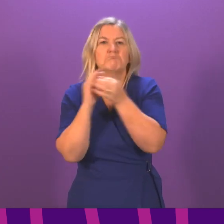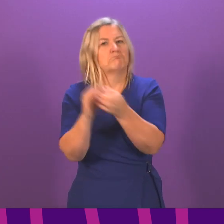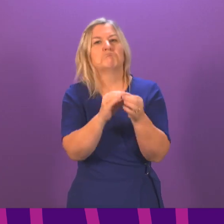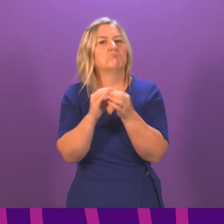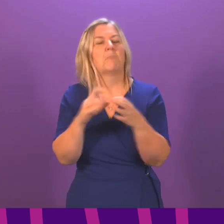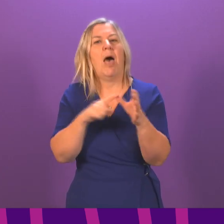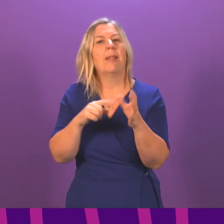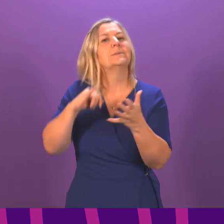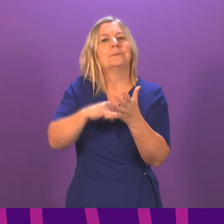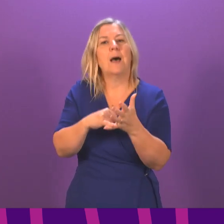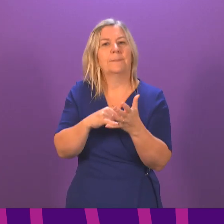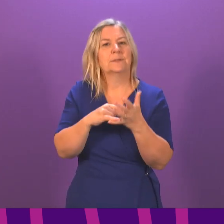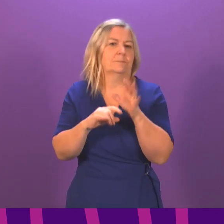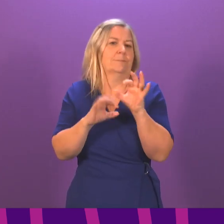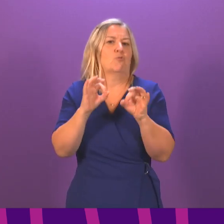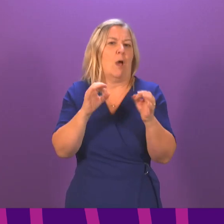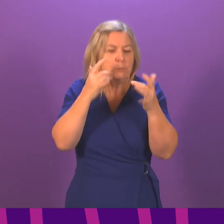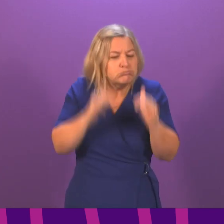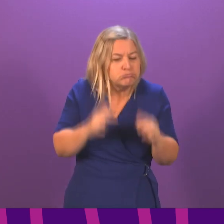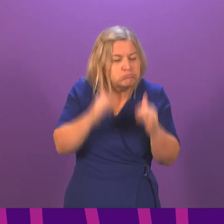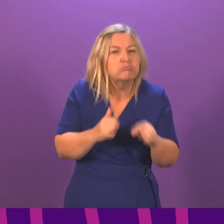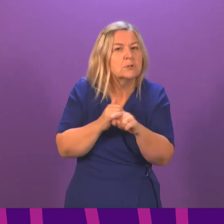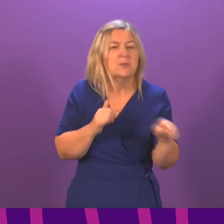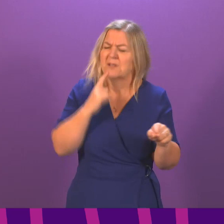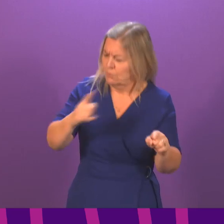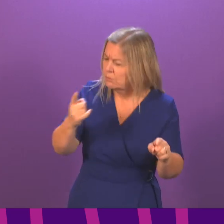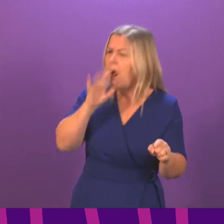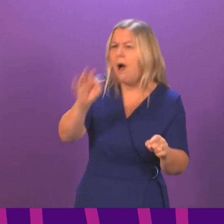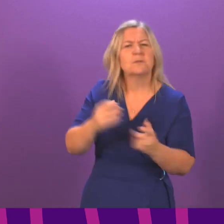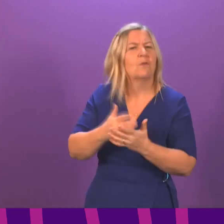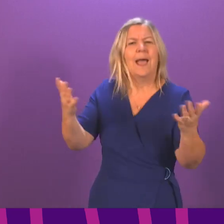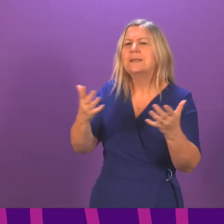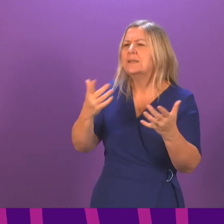“The inquiries will be able to request whatever material they want and I undertake today that